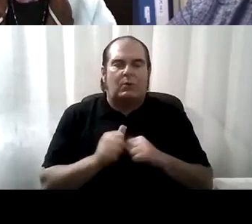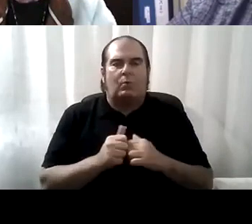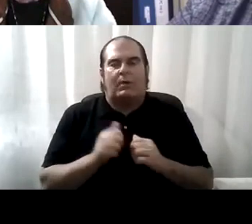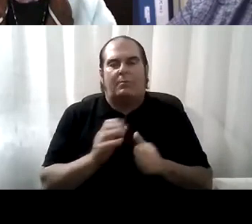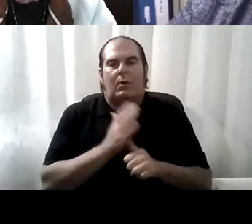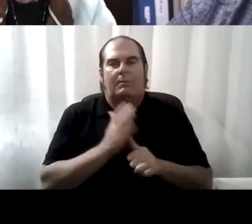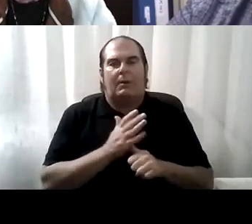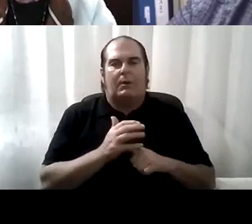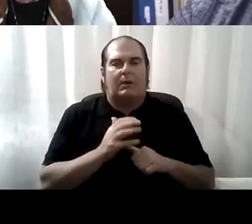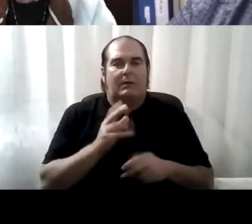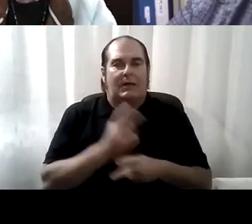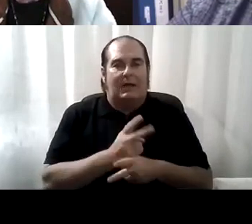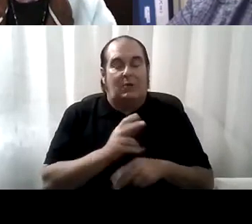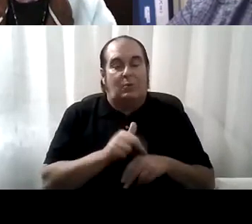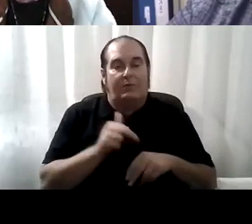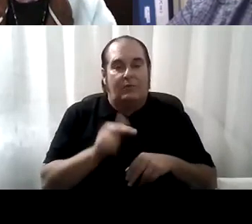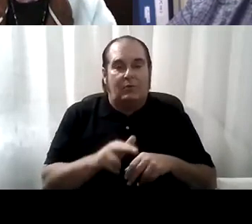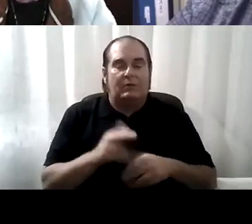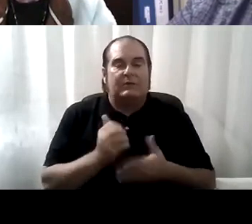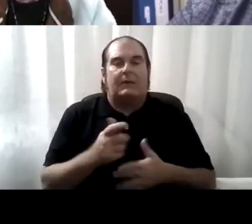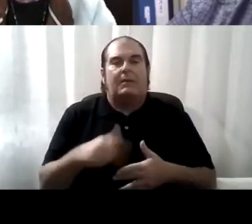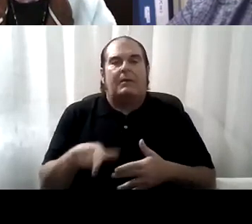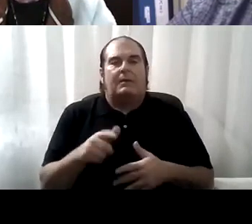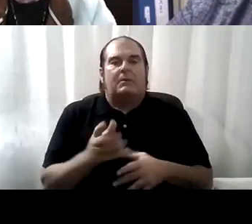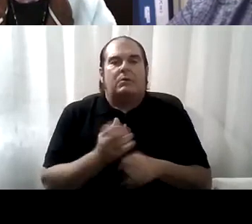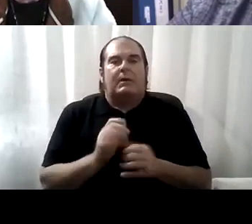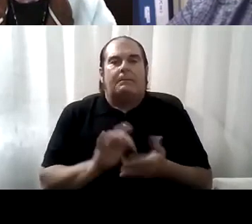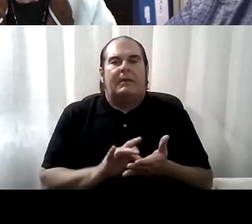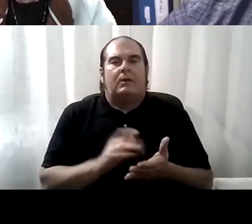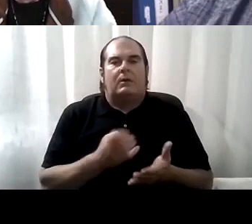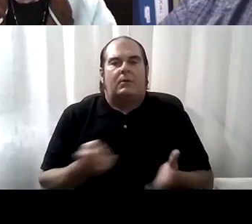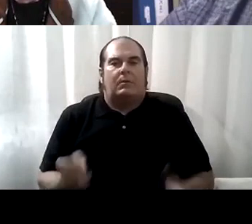care referrals, and helping them obtain medical equipment.